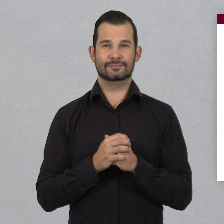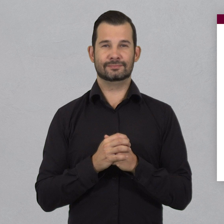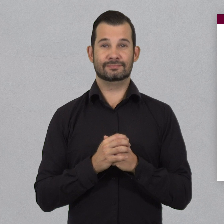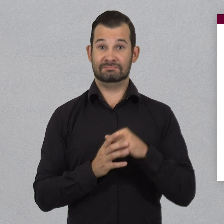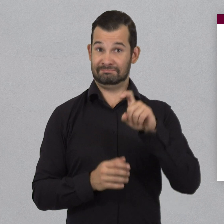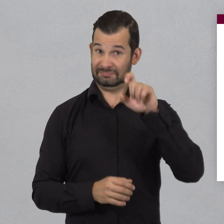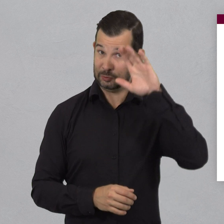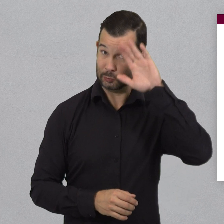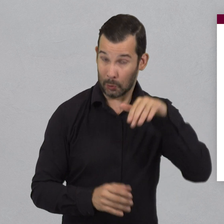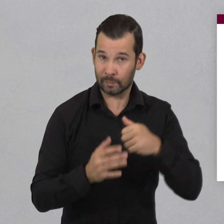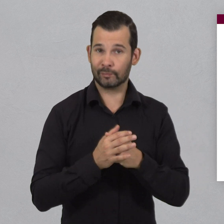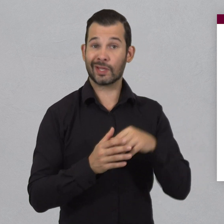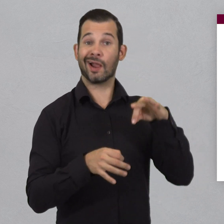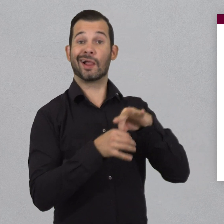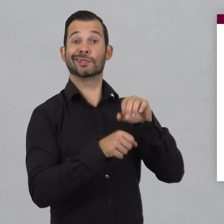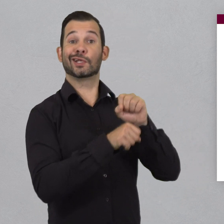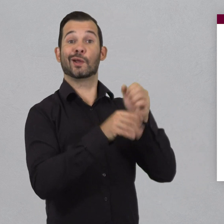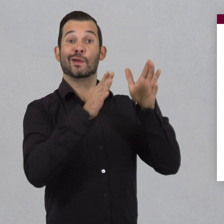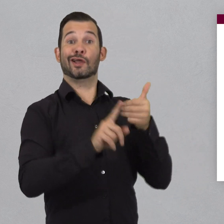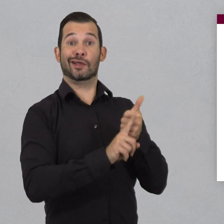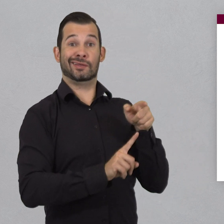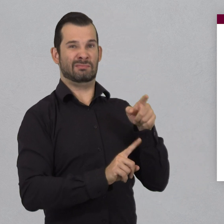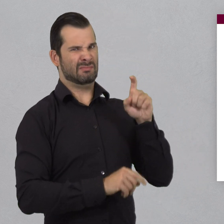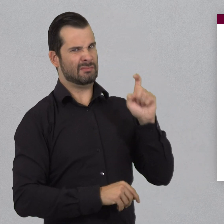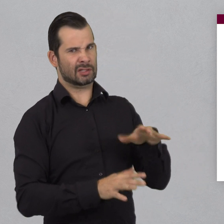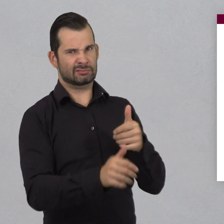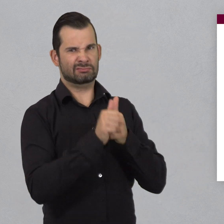Did you know? Election workers must follow strict